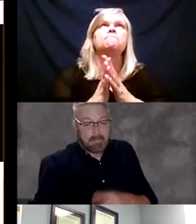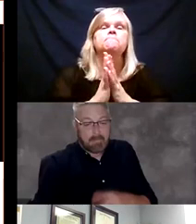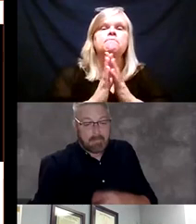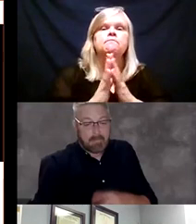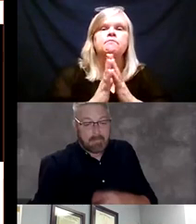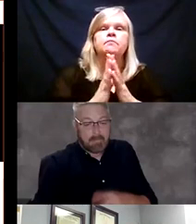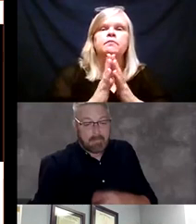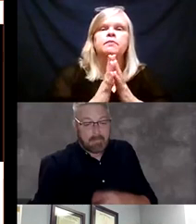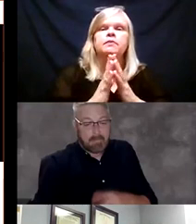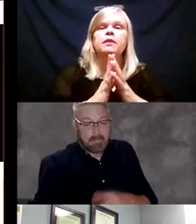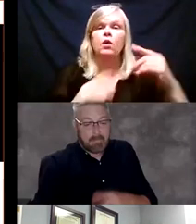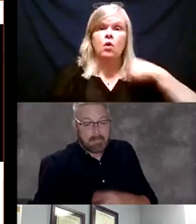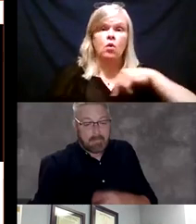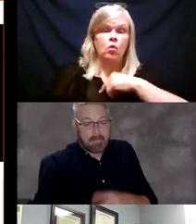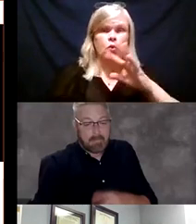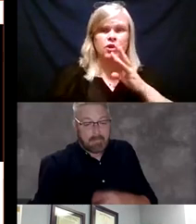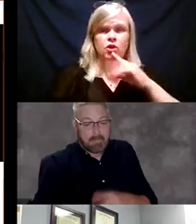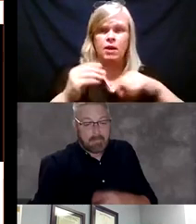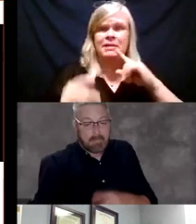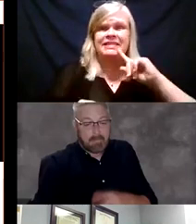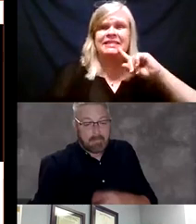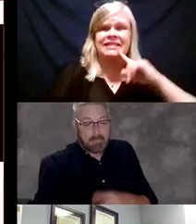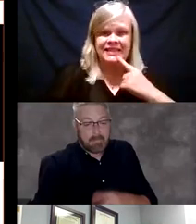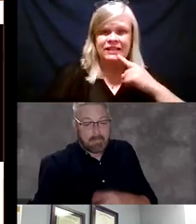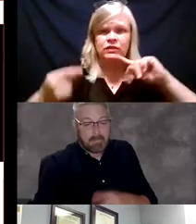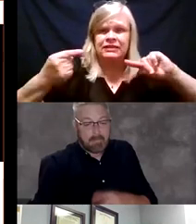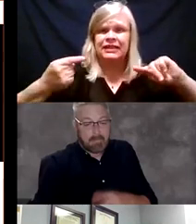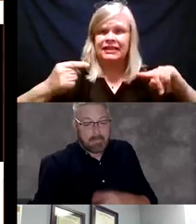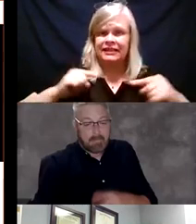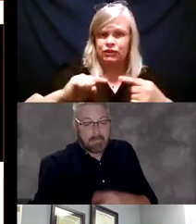WHEN WE TALK ABOUT SERIOUS INJURY IN THIS PRESENTATION,